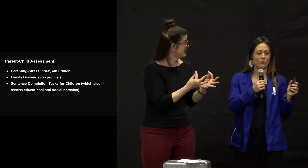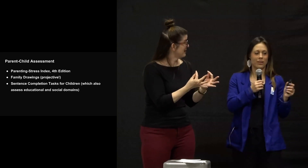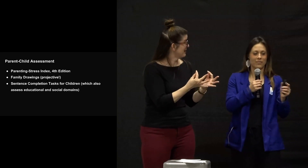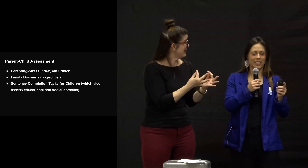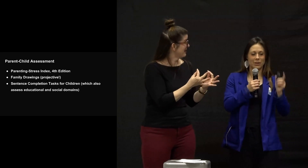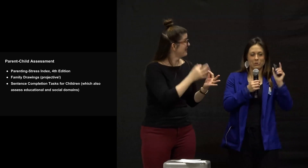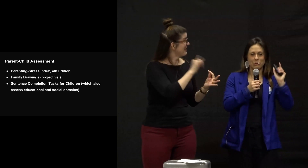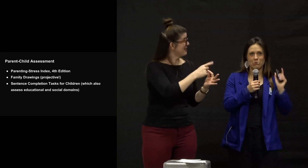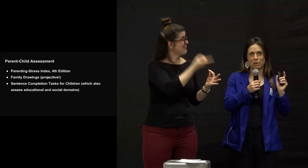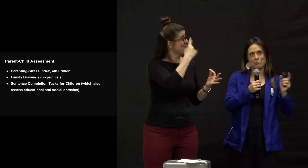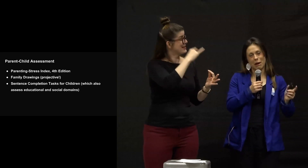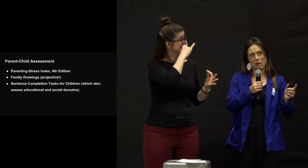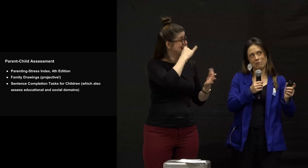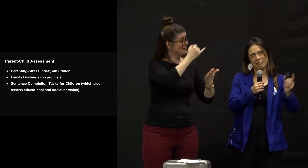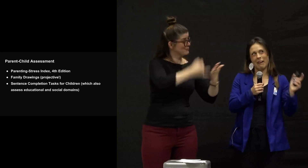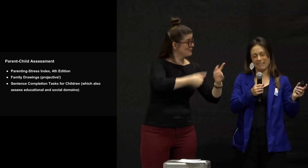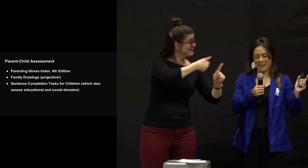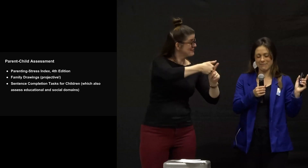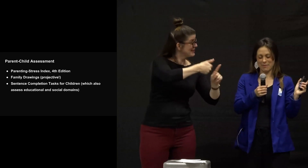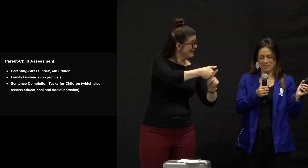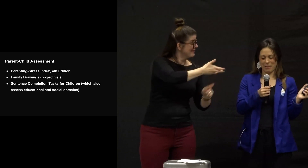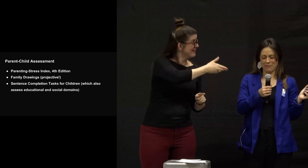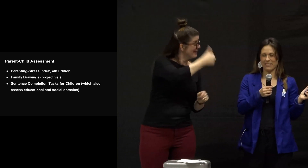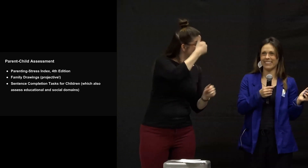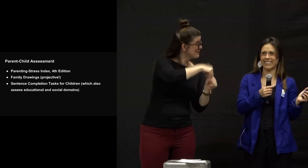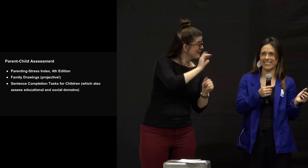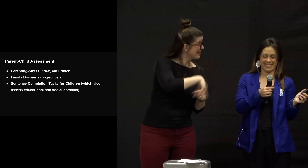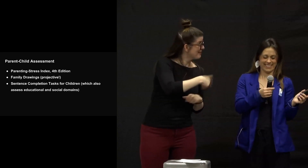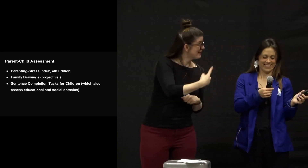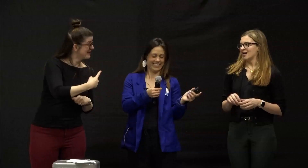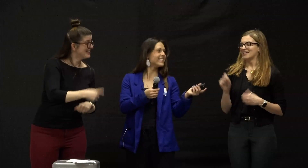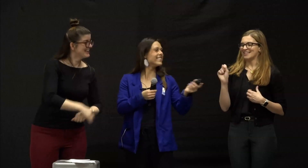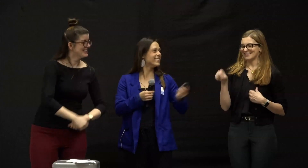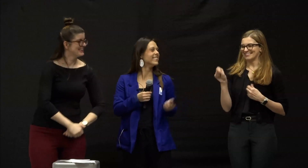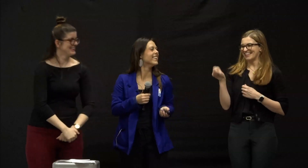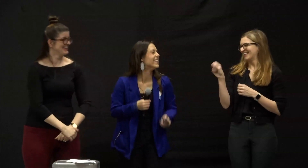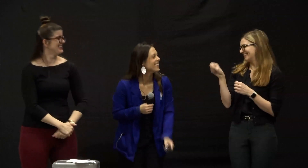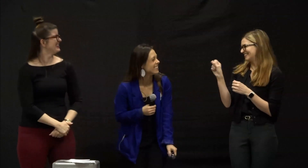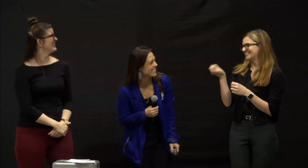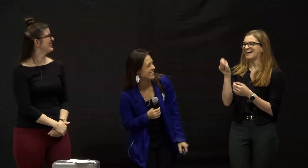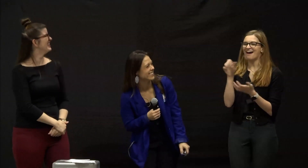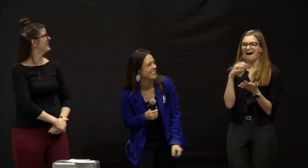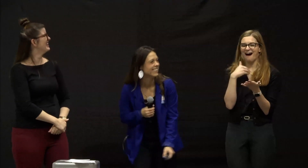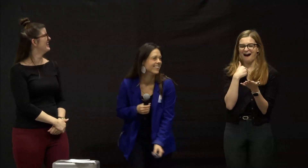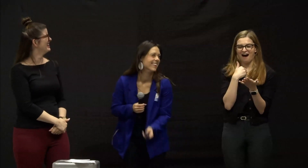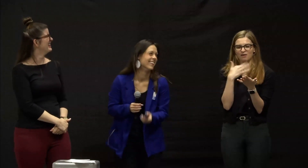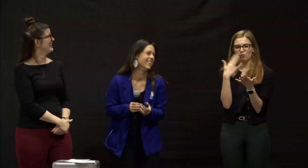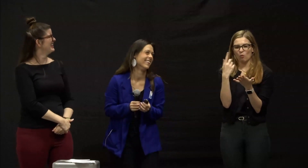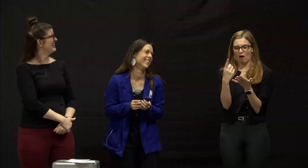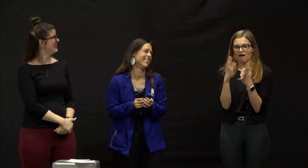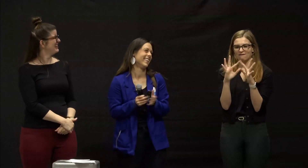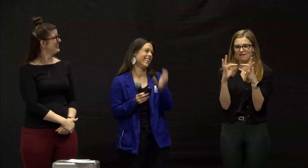one of the kiddos drew himself. [Dr. Ryan] Yeah, I remember that one. Yes, yes, yes I do.